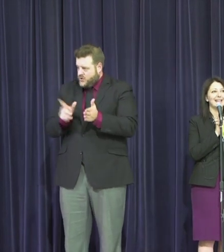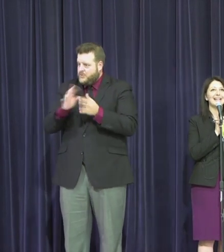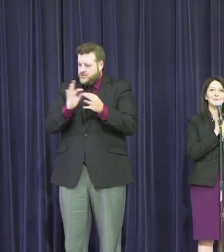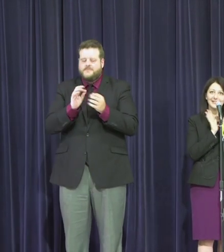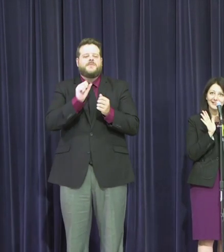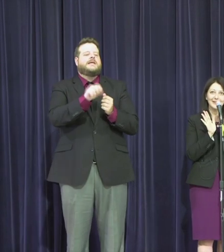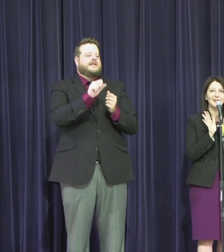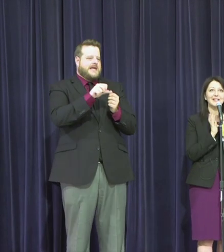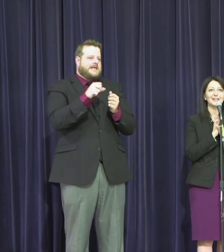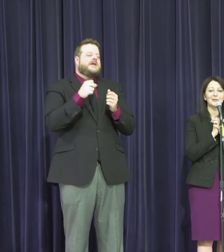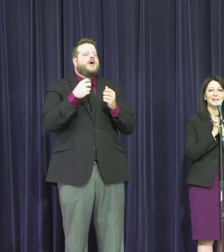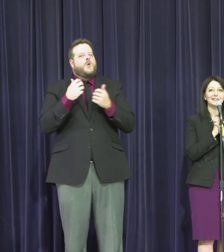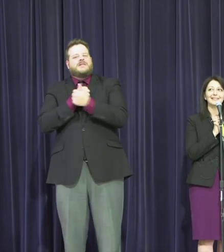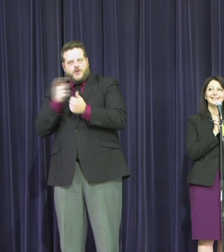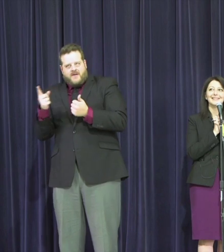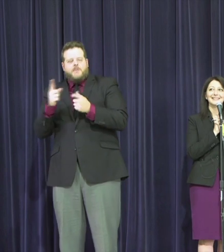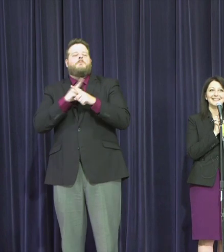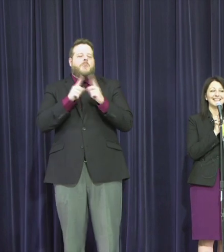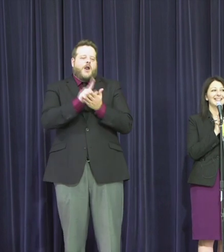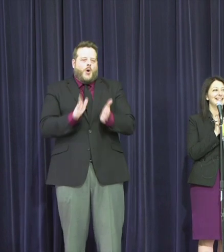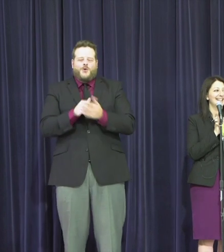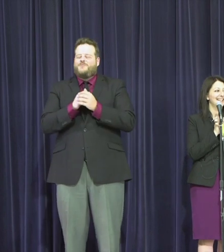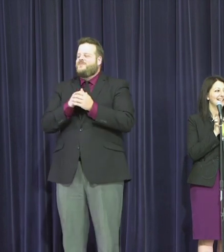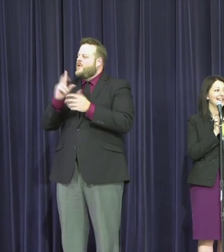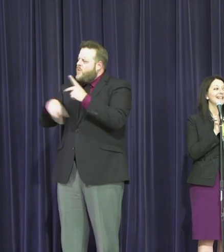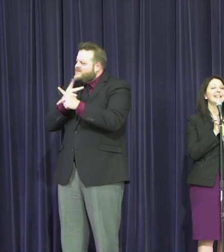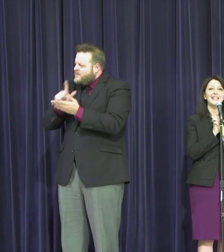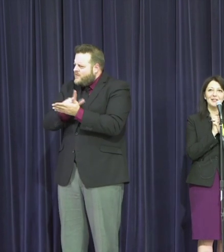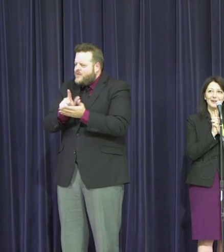Yes, we still love him. He is a lawyer. What type of law does he practice?